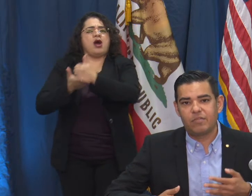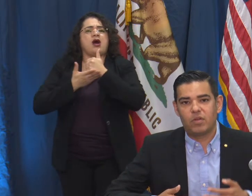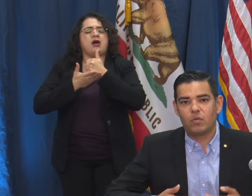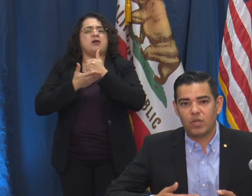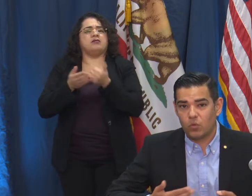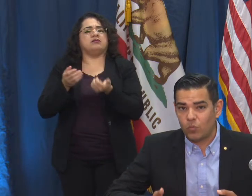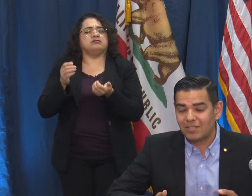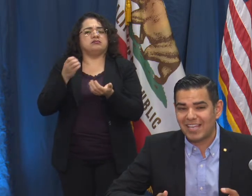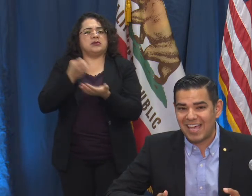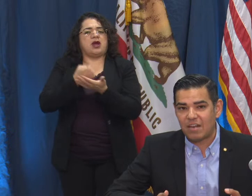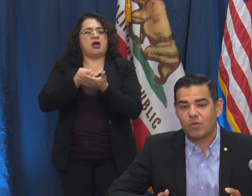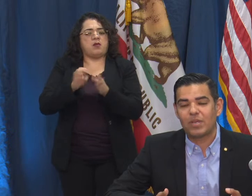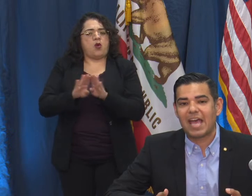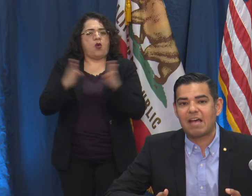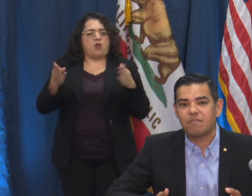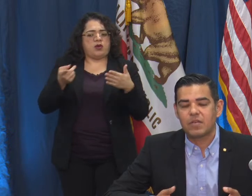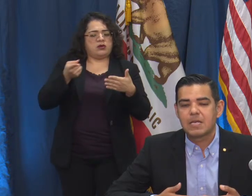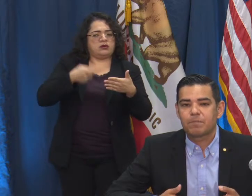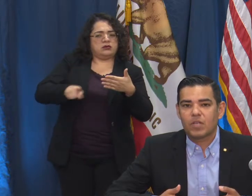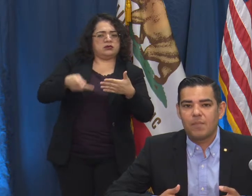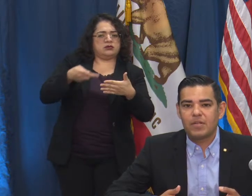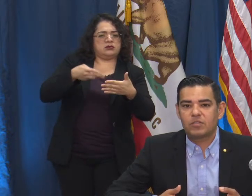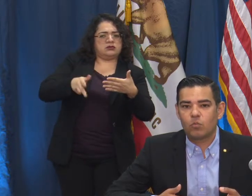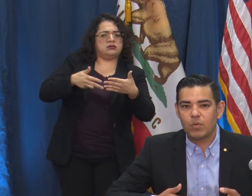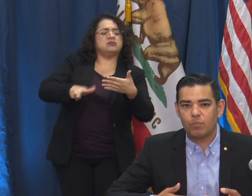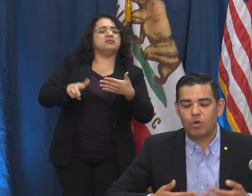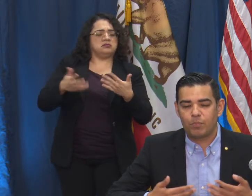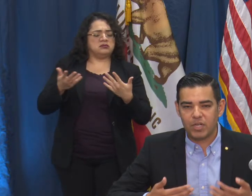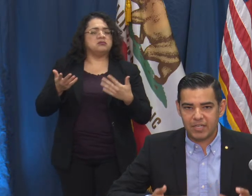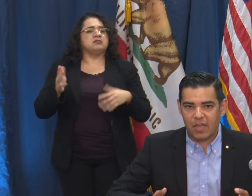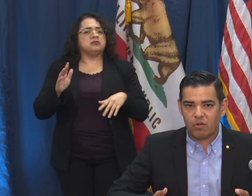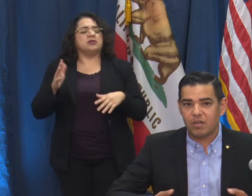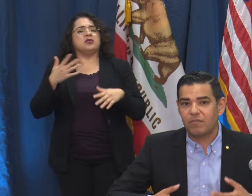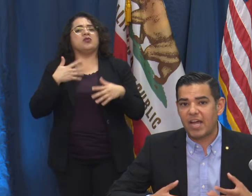the weeks ahead that we have and so we're putting together an advisory